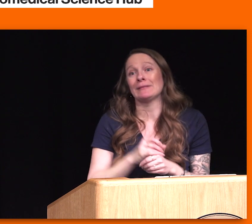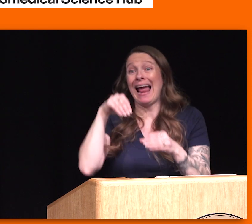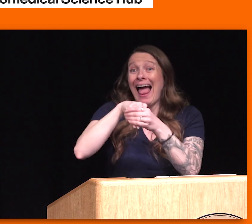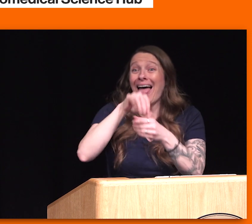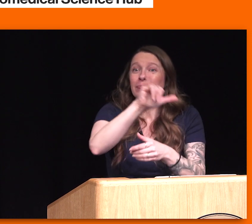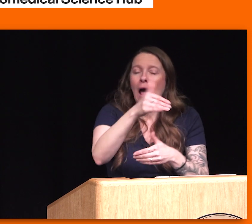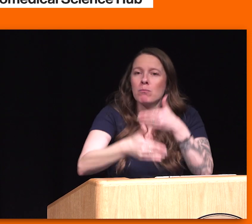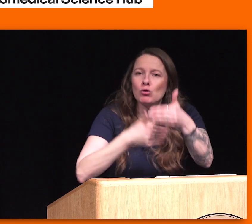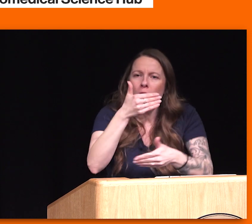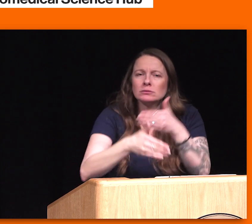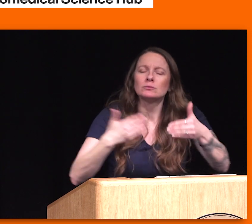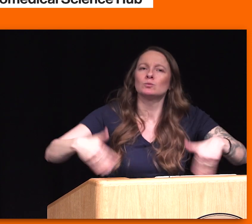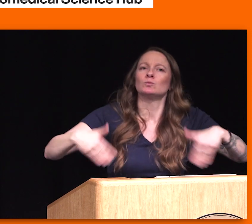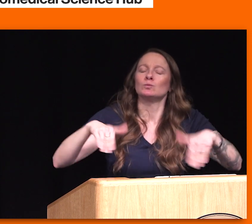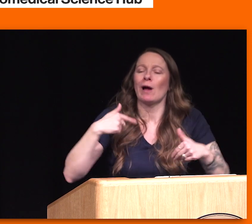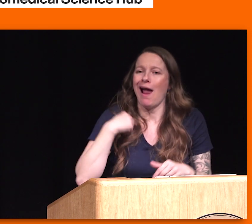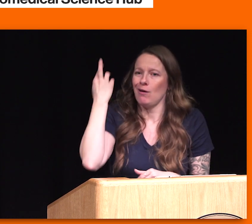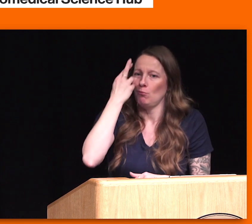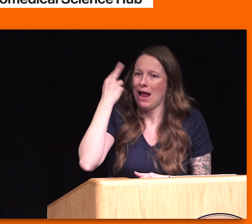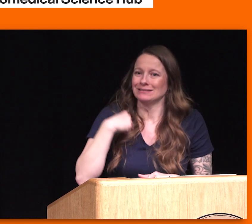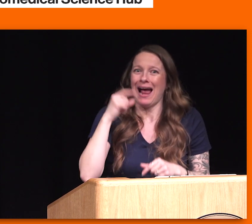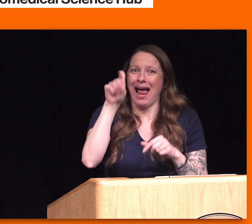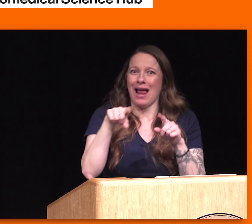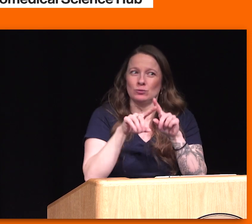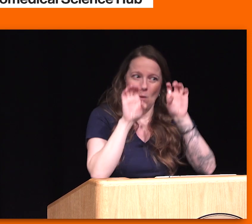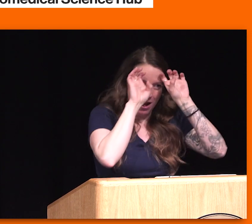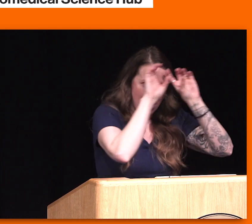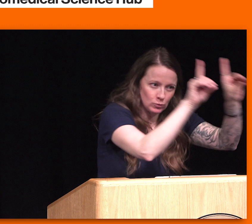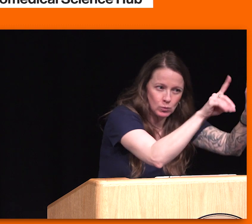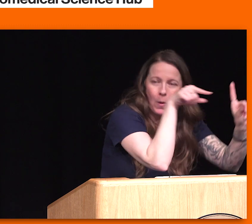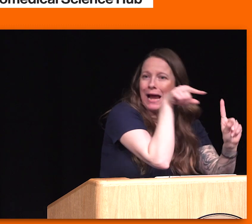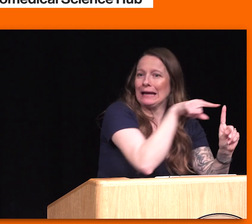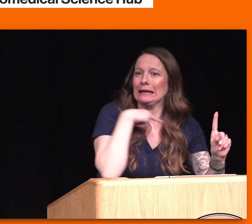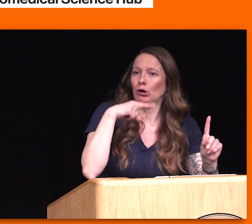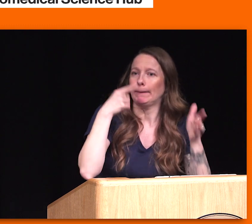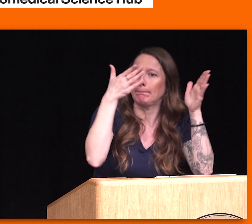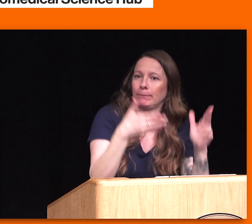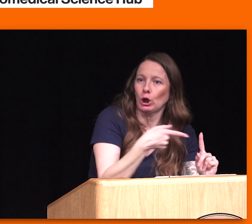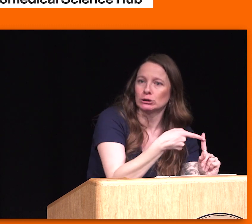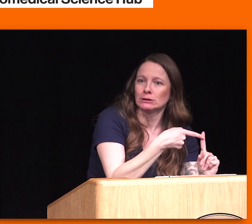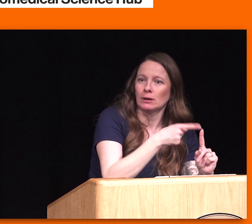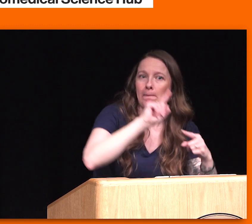So, we filed a complaint with the University of Rochester, and through that process, I realized how much we--